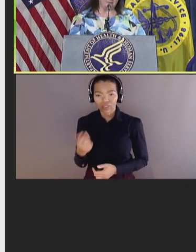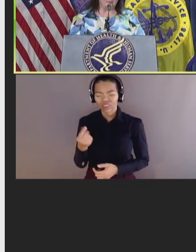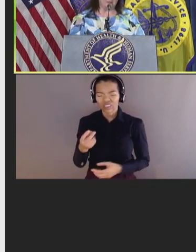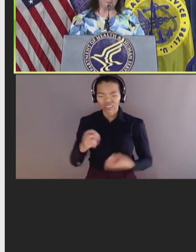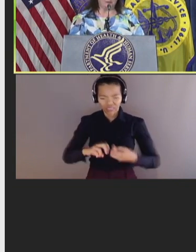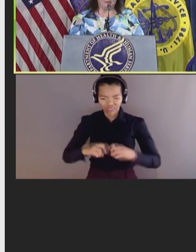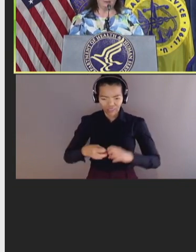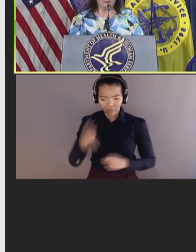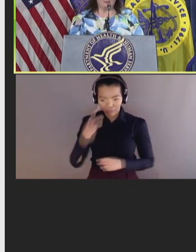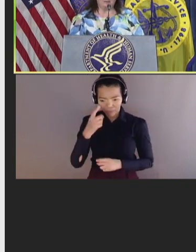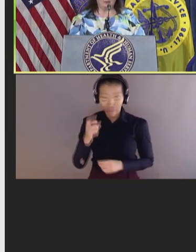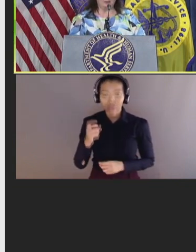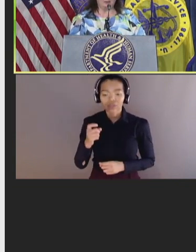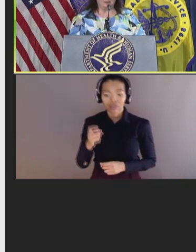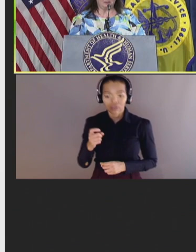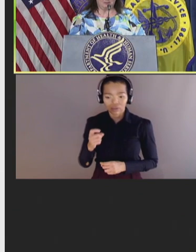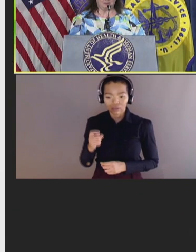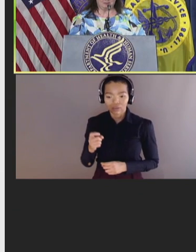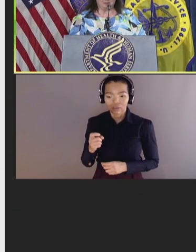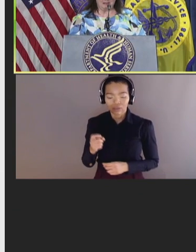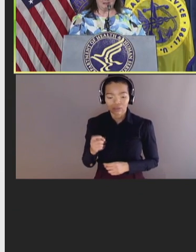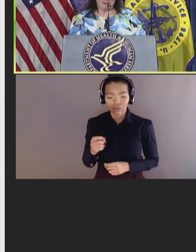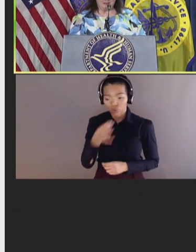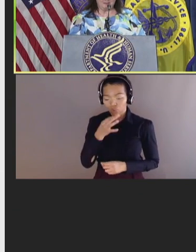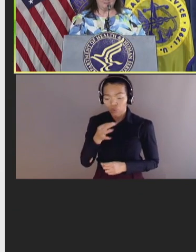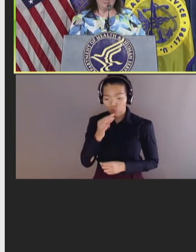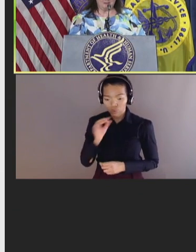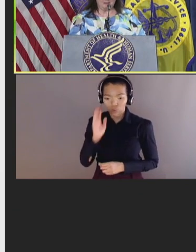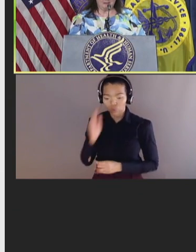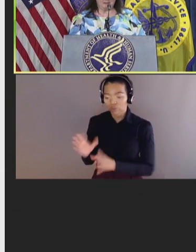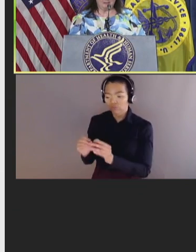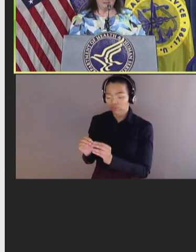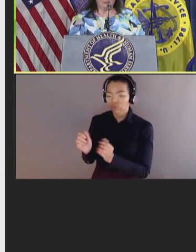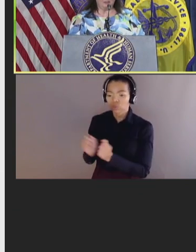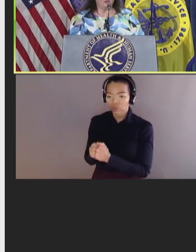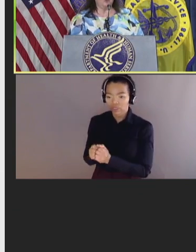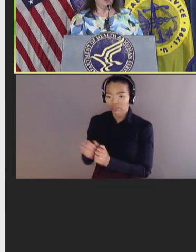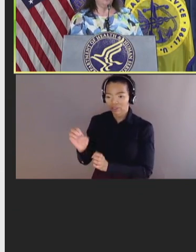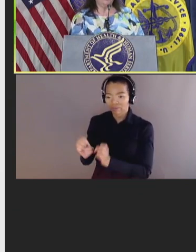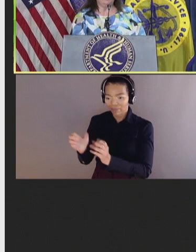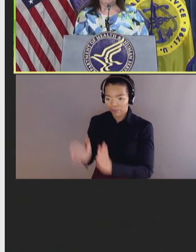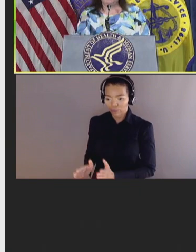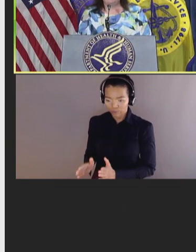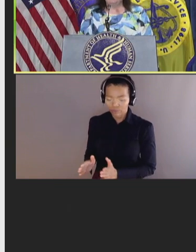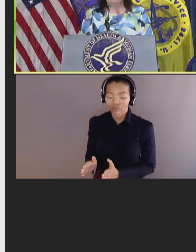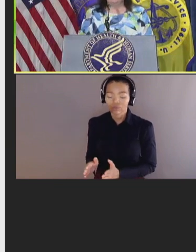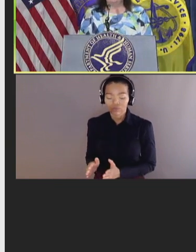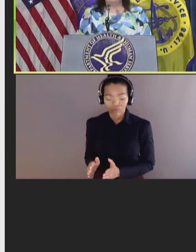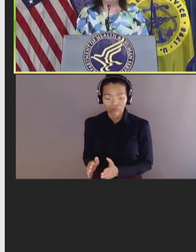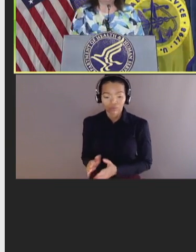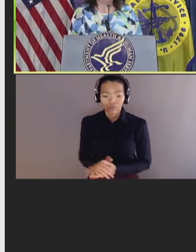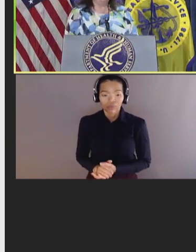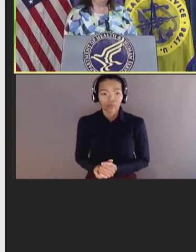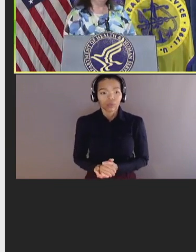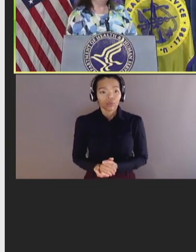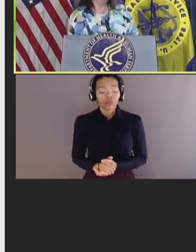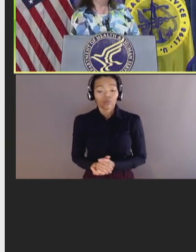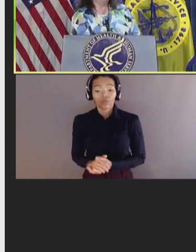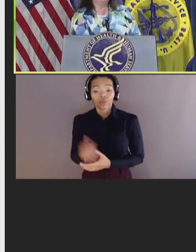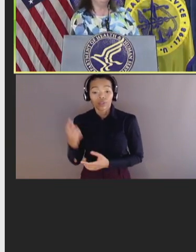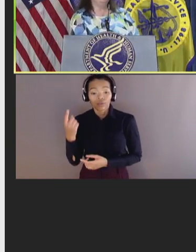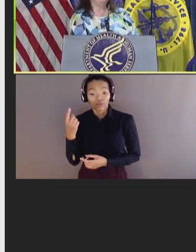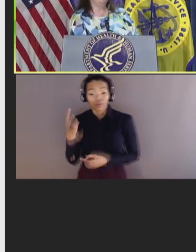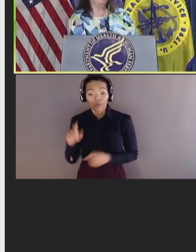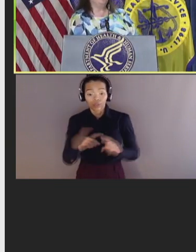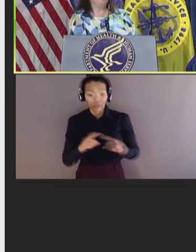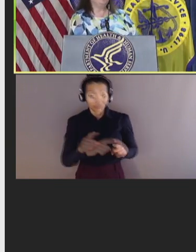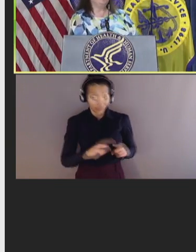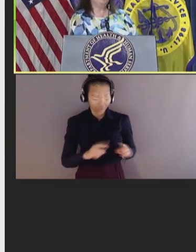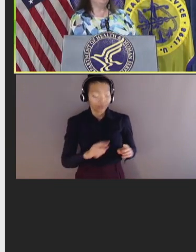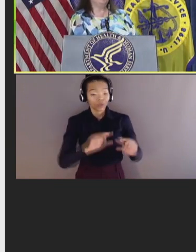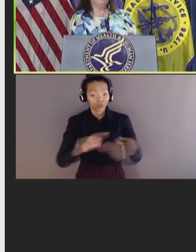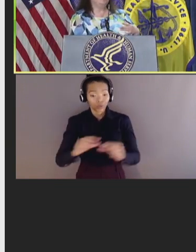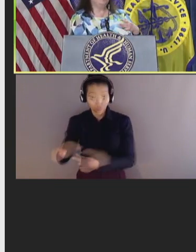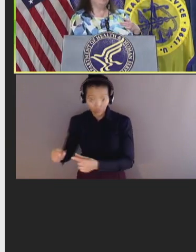with my evaluators soon -- is, you know, we -- for demographics, we don't -- we want to ensure